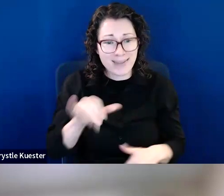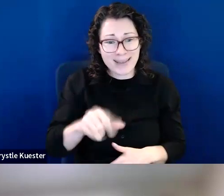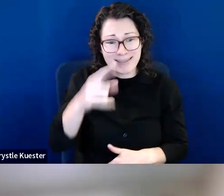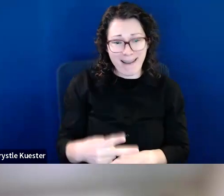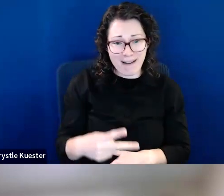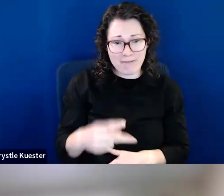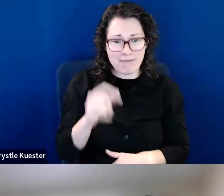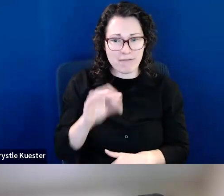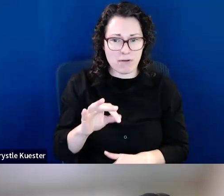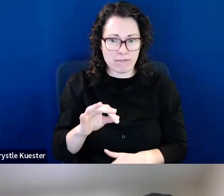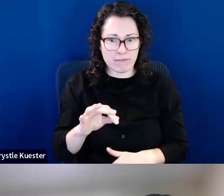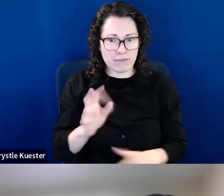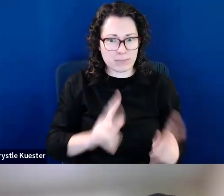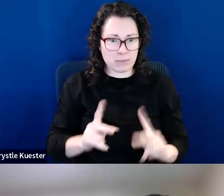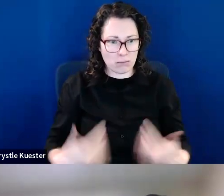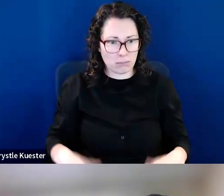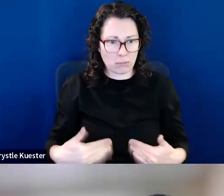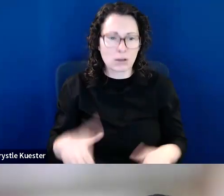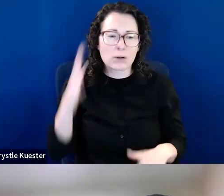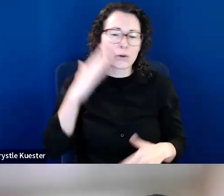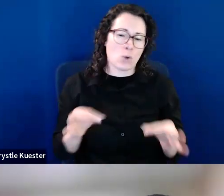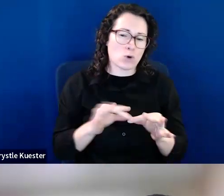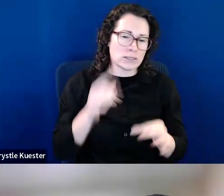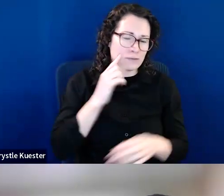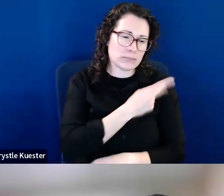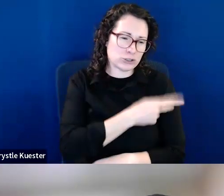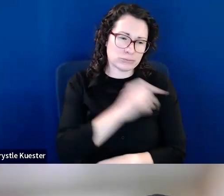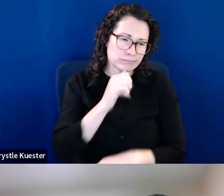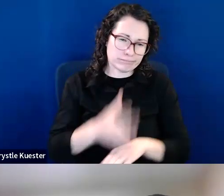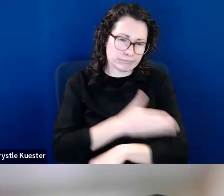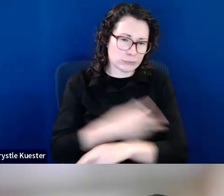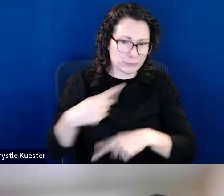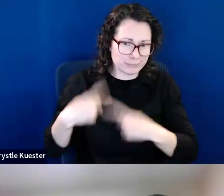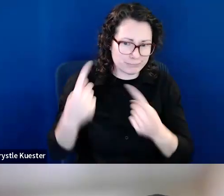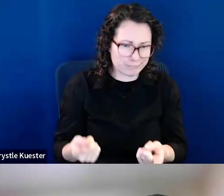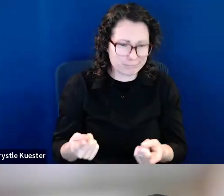correspondents. We know prices for patients have not improved since then. Thank you for all the